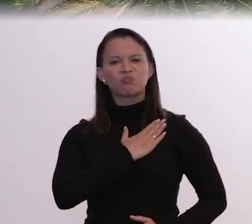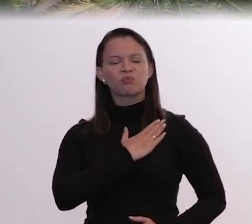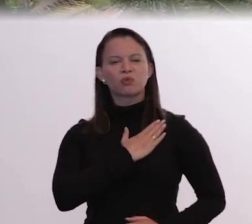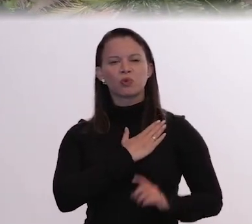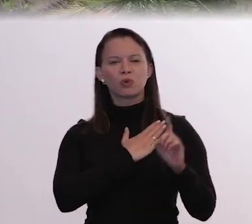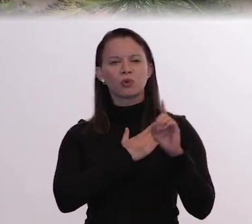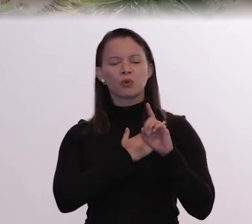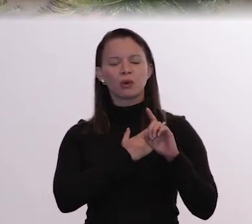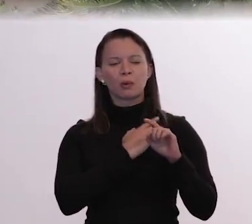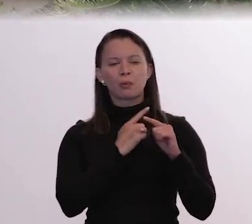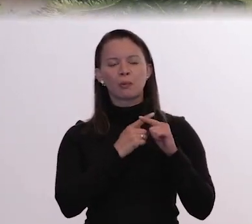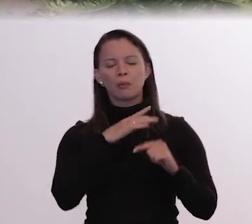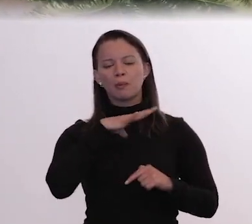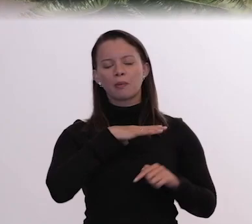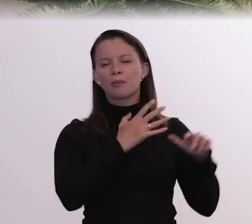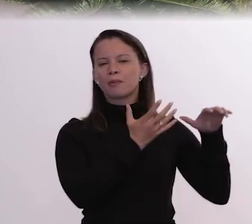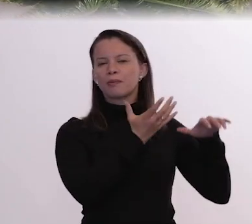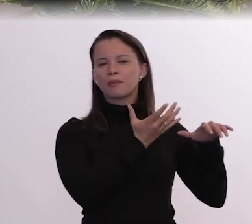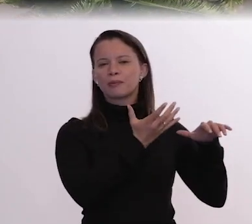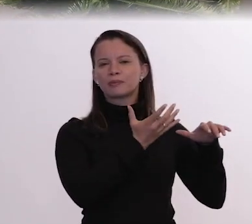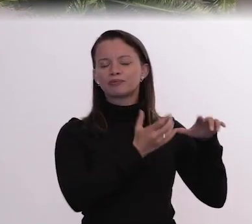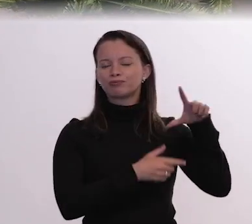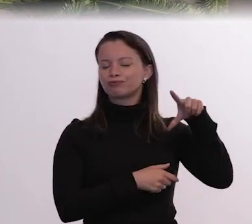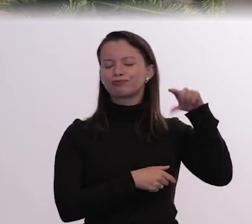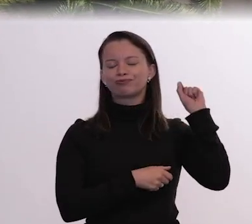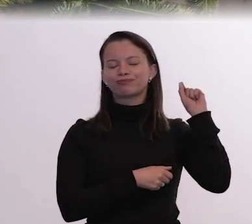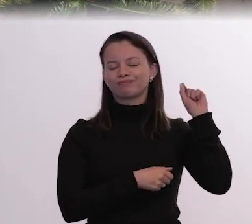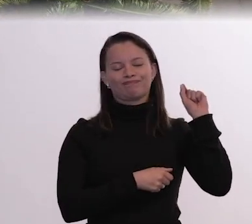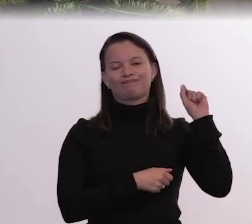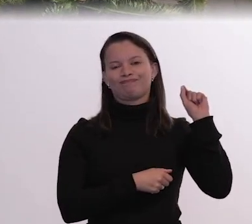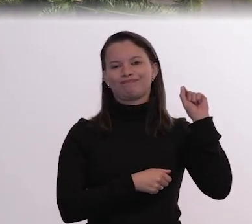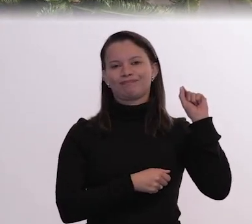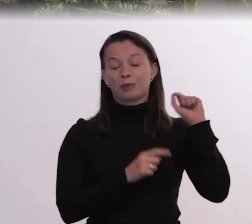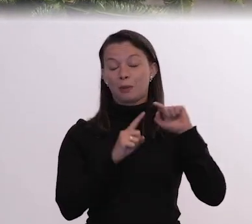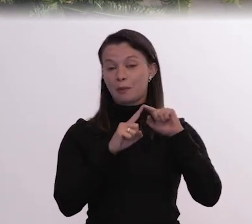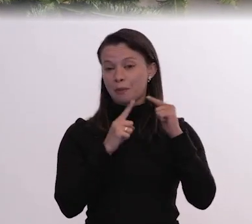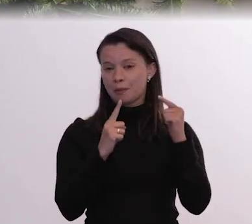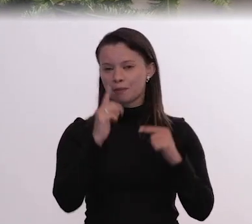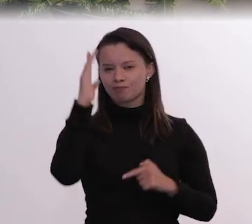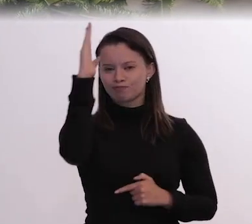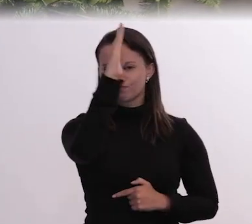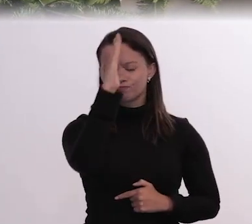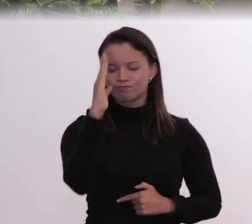Brazil is going to be a great nation if each one of us, if all of us are able